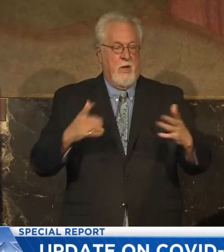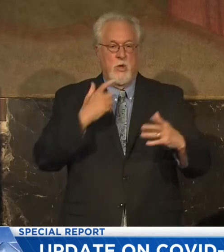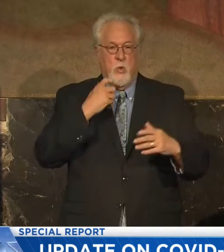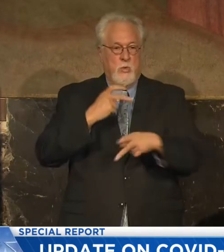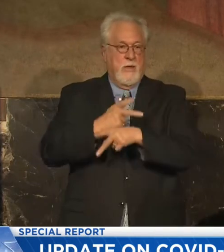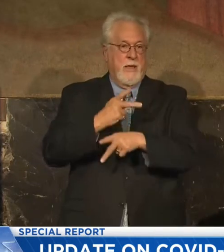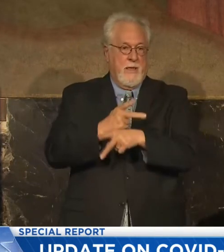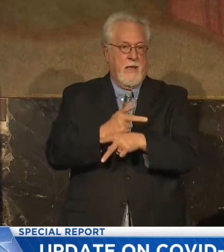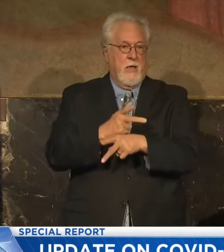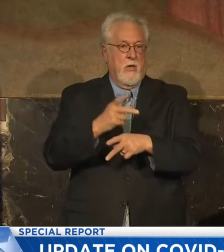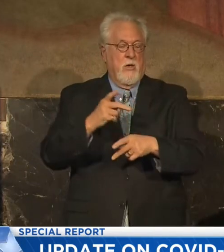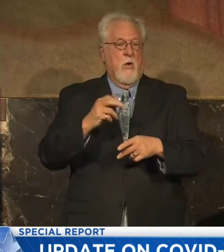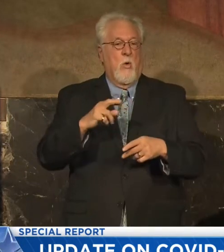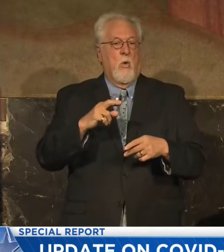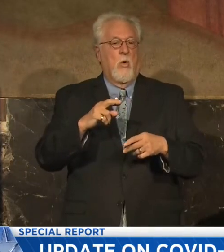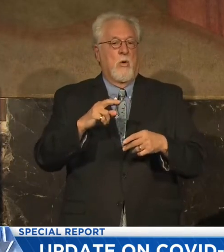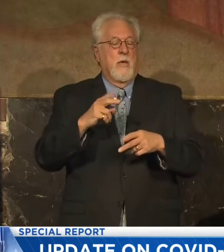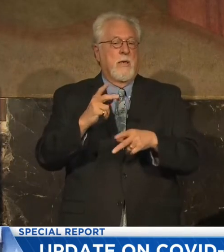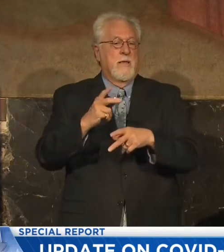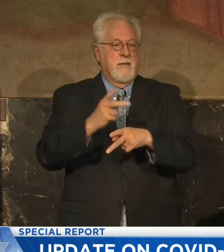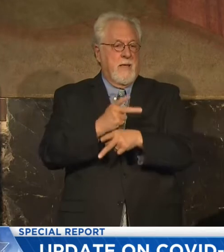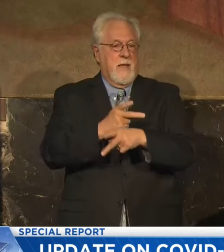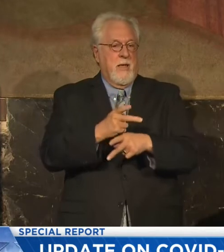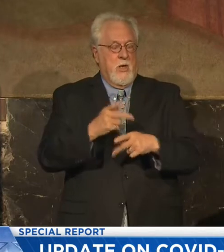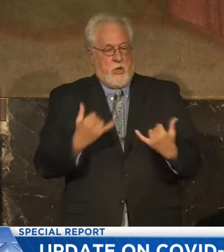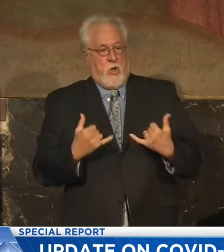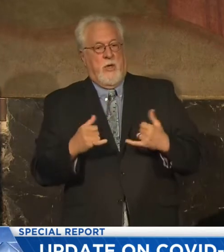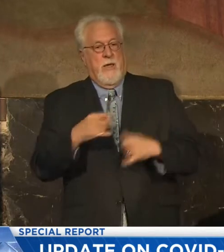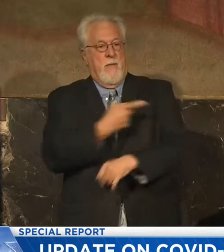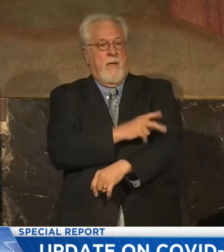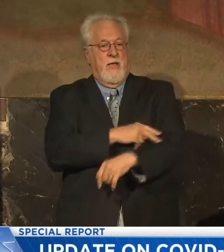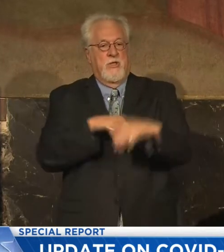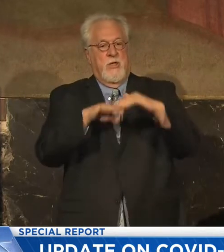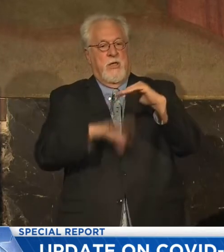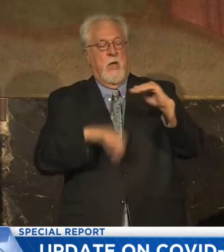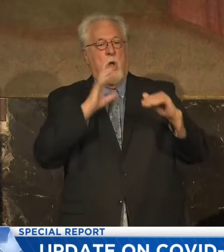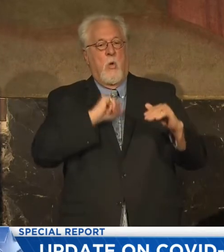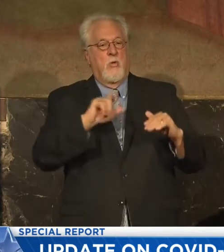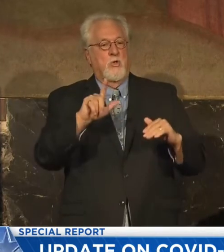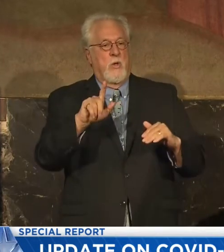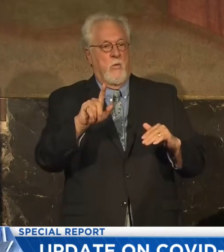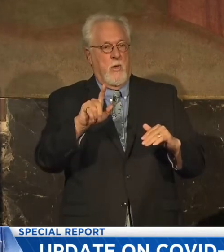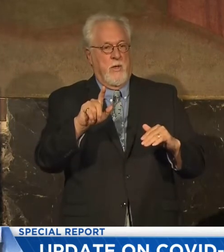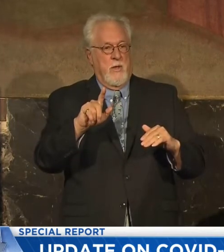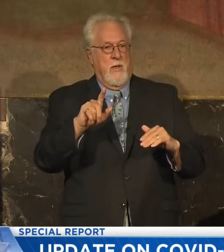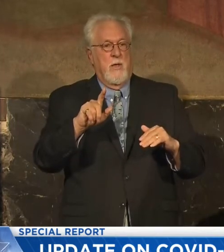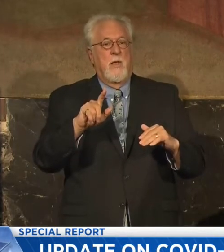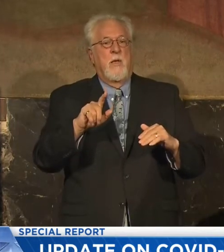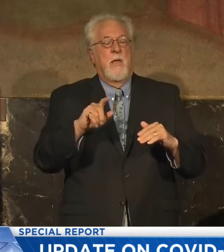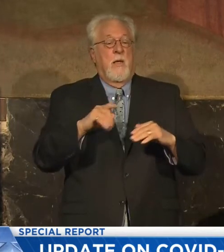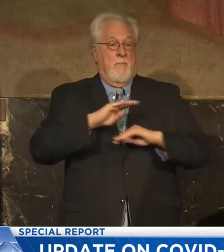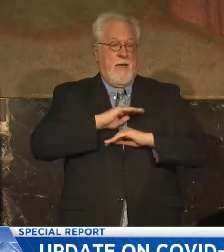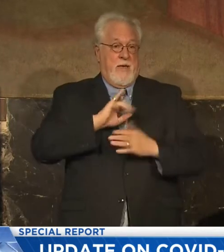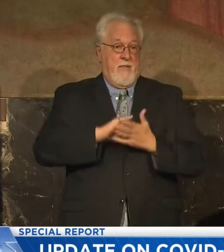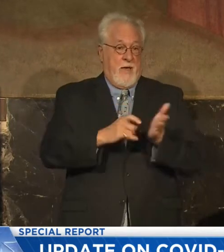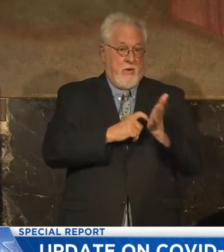FIRST ON MAY 9TH AND THEN AGAIN ON THE 15th. THESE ALERTS RAISED AWARENESS OF